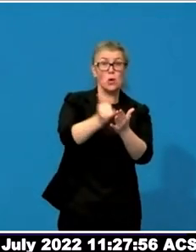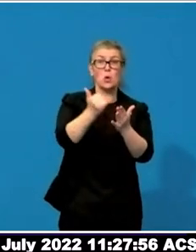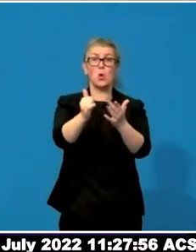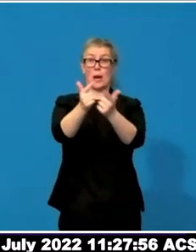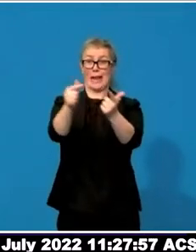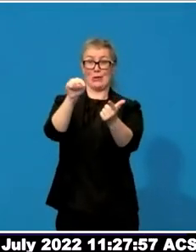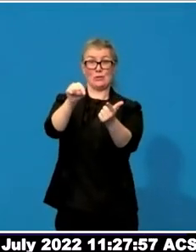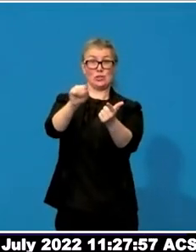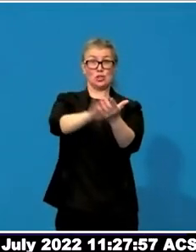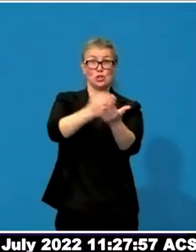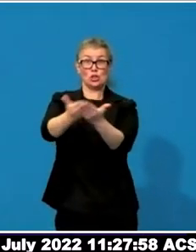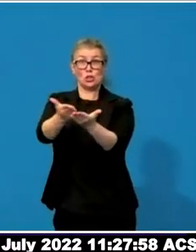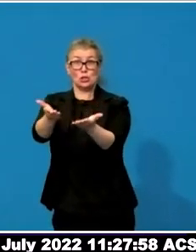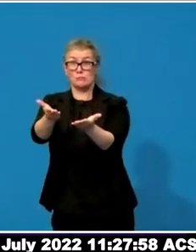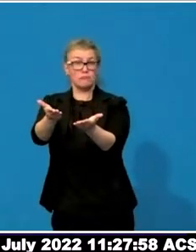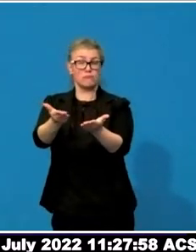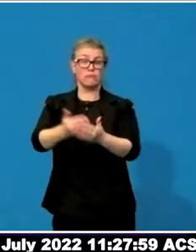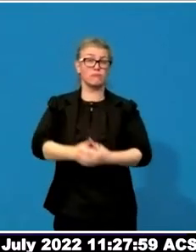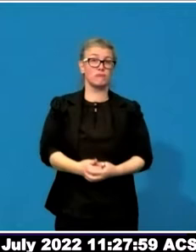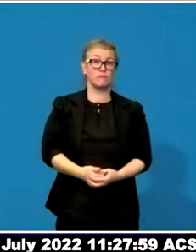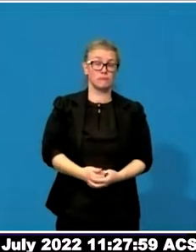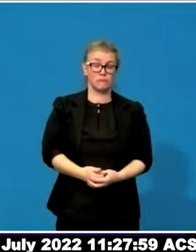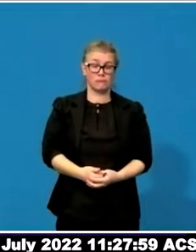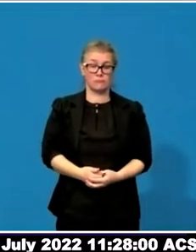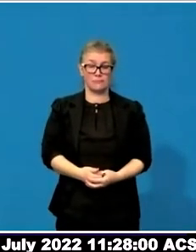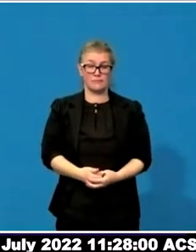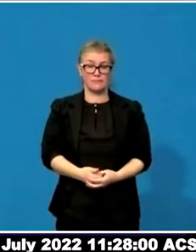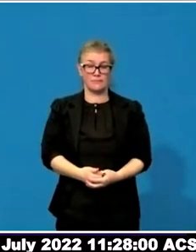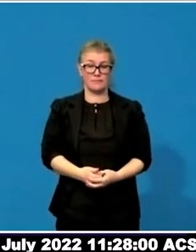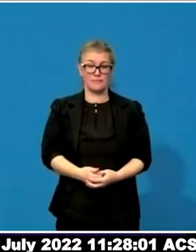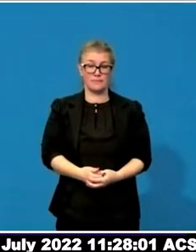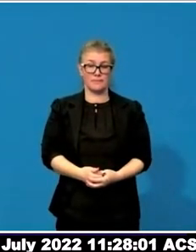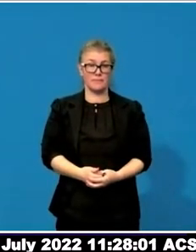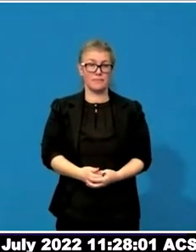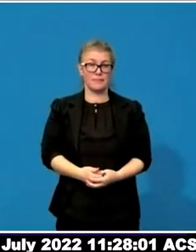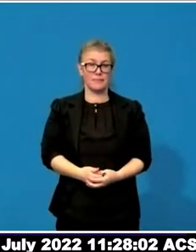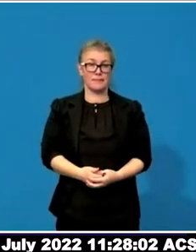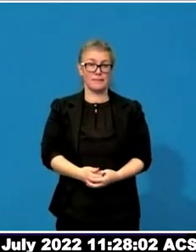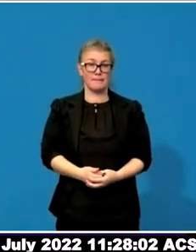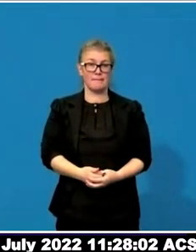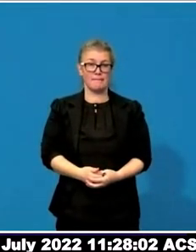Nations language; and, thirdly, difficulties in obtaining assessments which are an